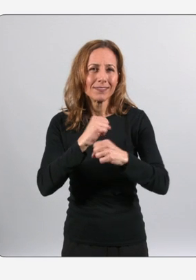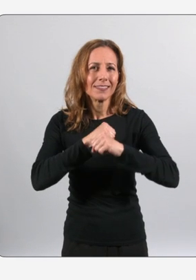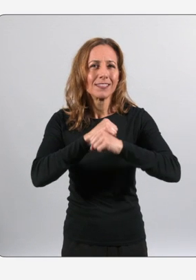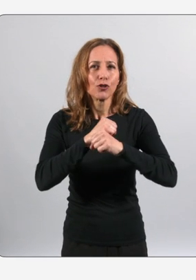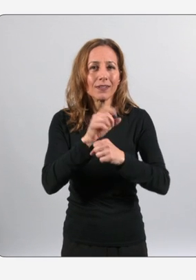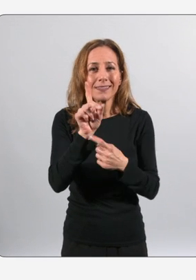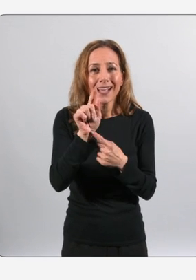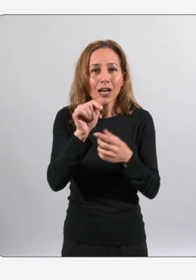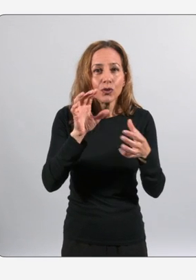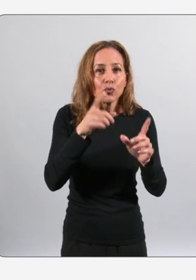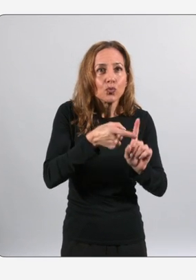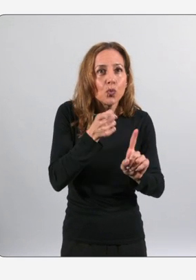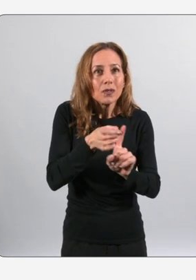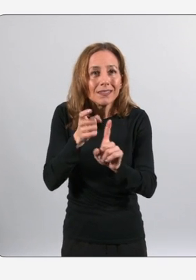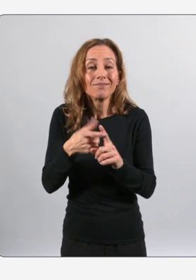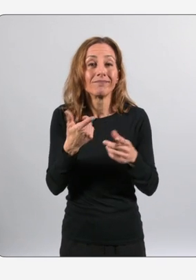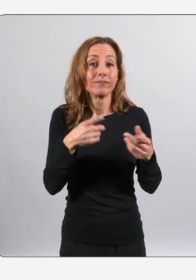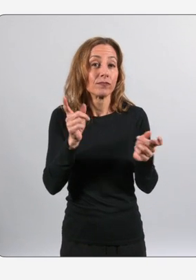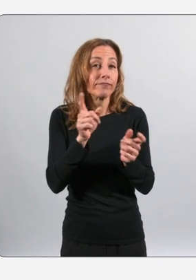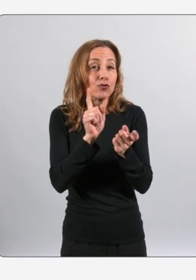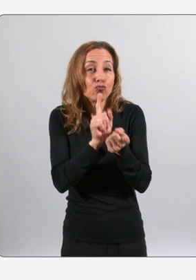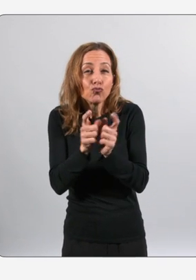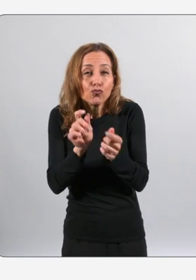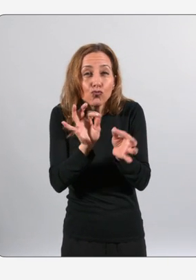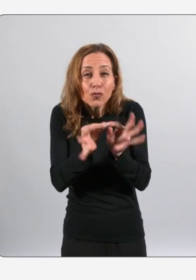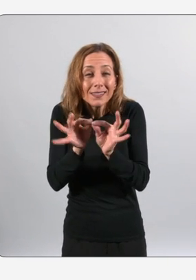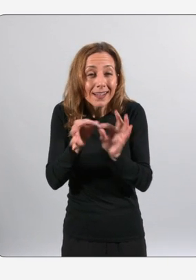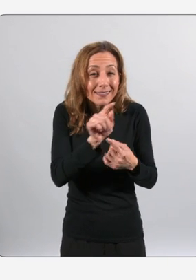into insights, and improve the overall accuracy of measurement.